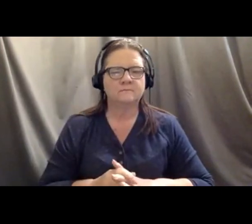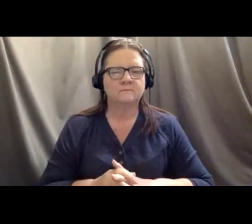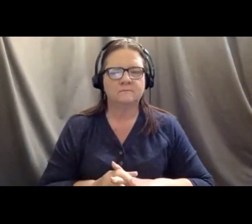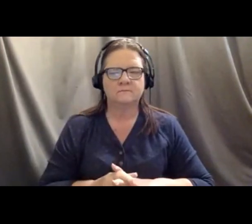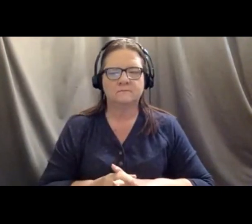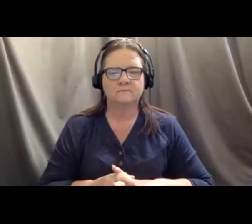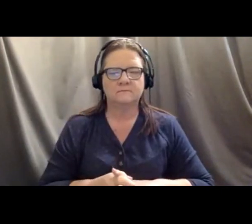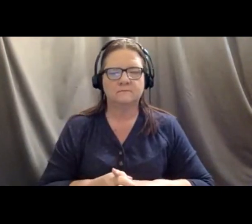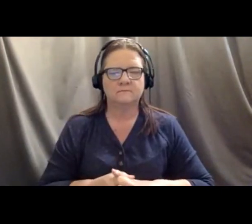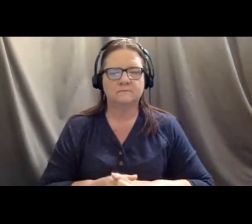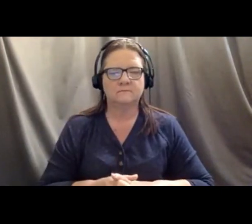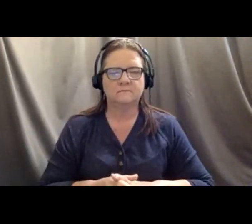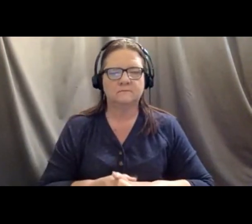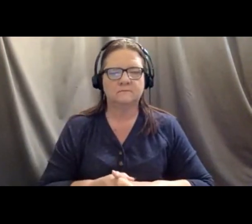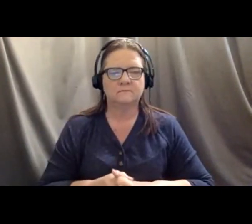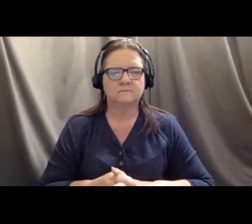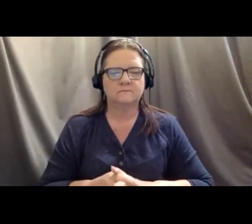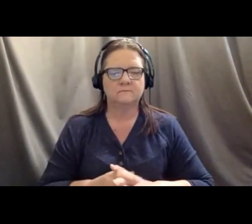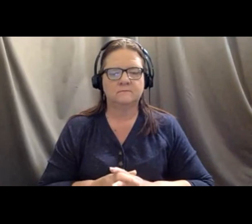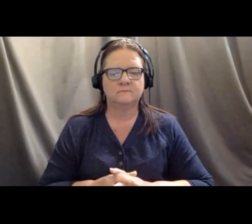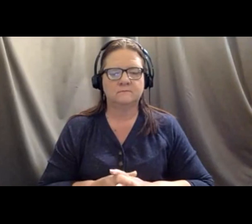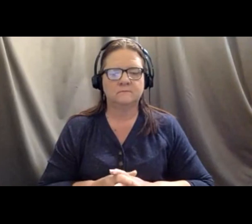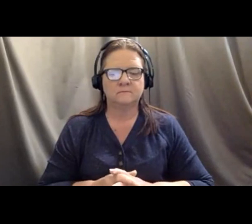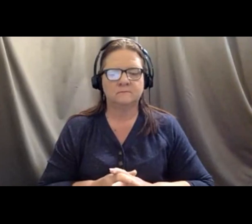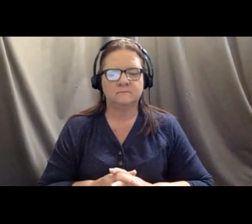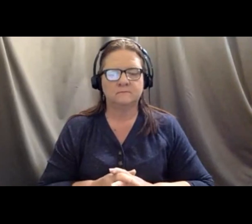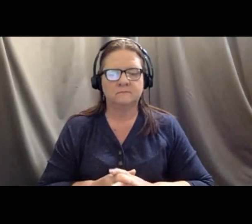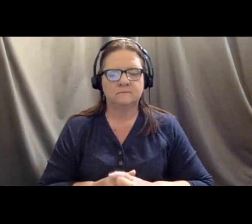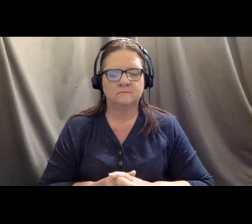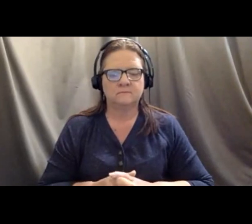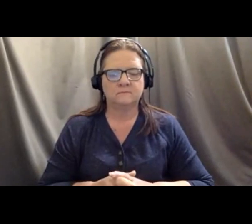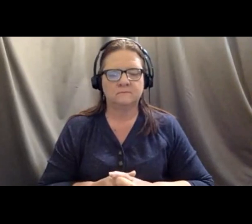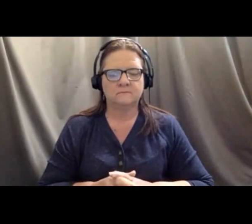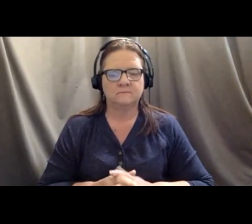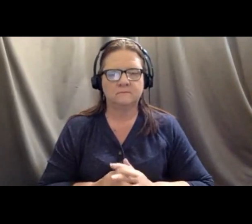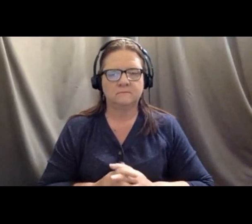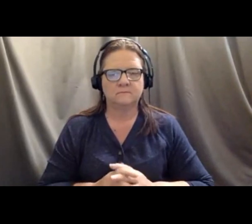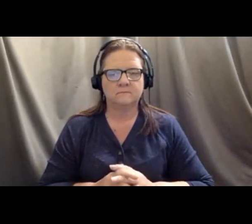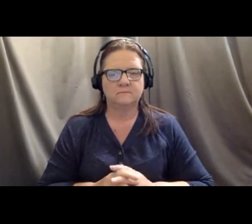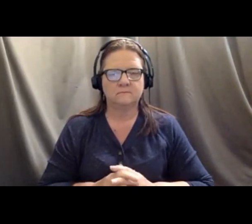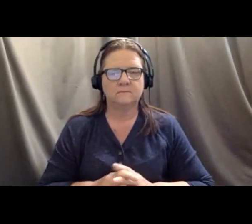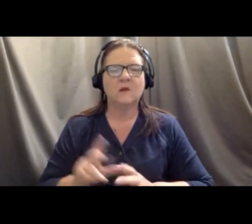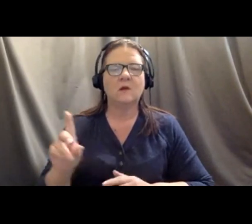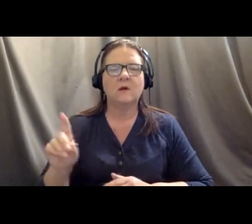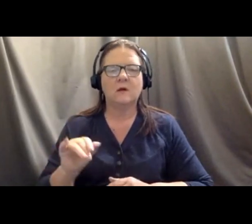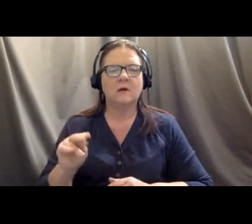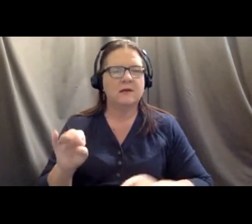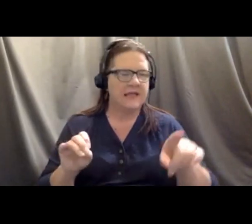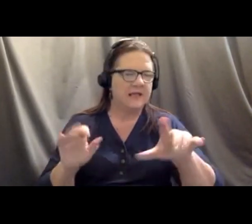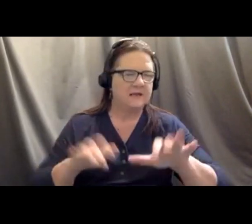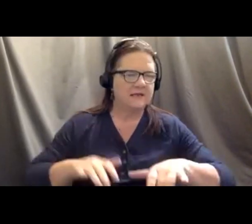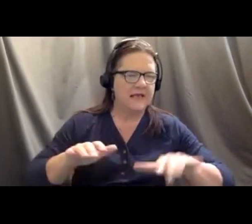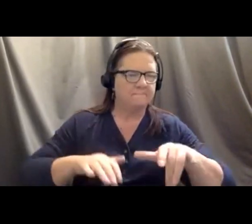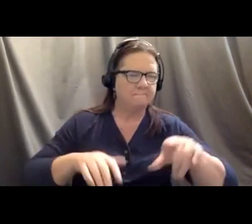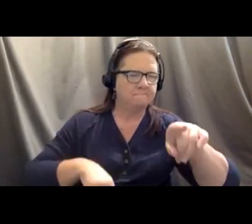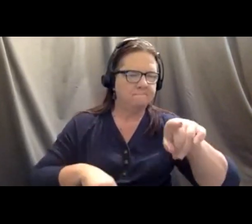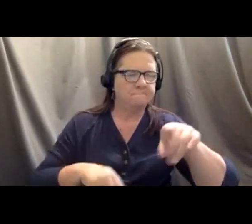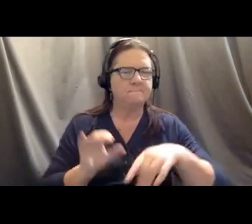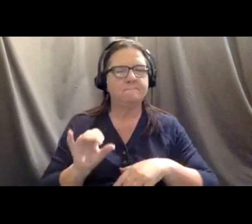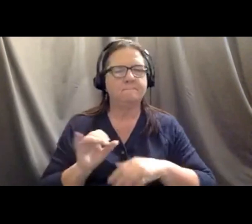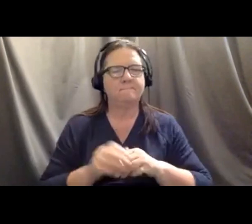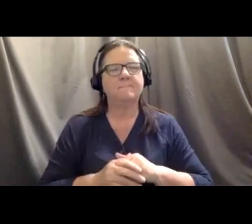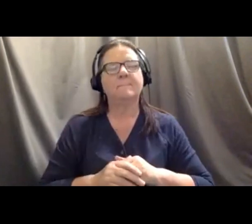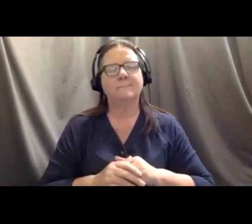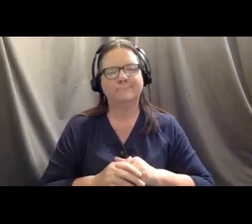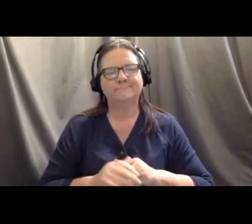Oh, Diane put it in chat.